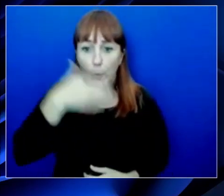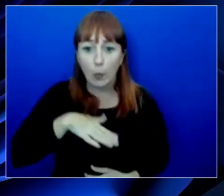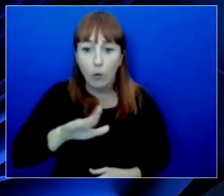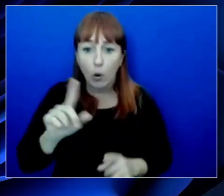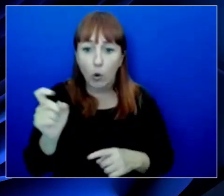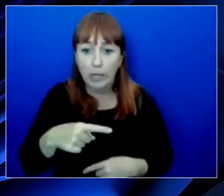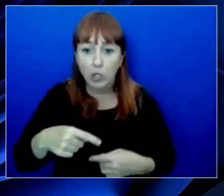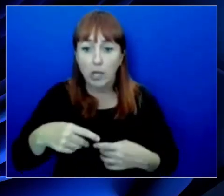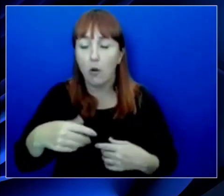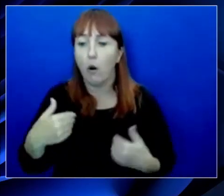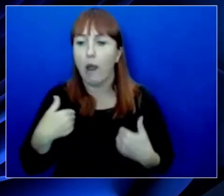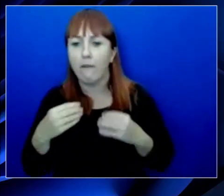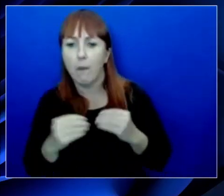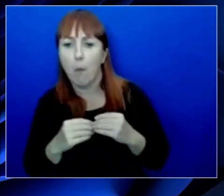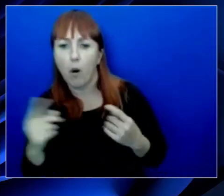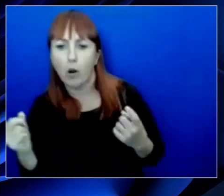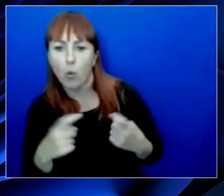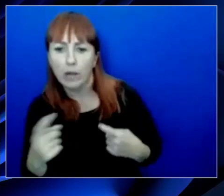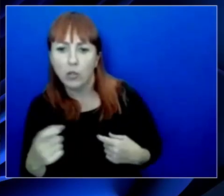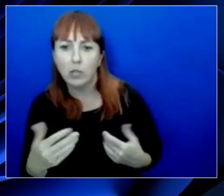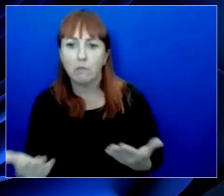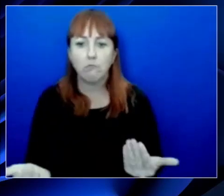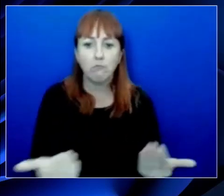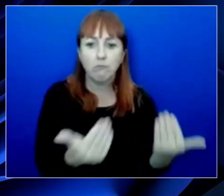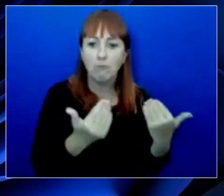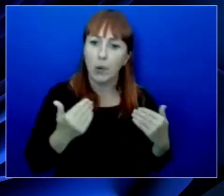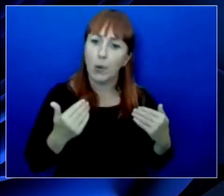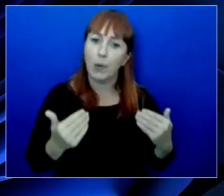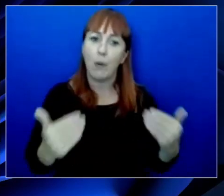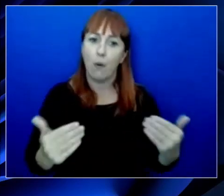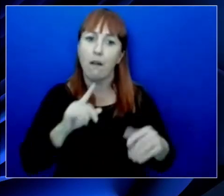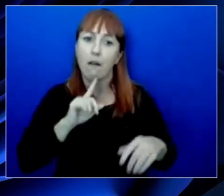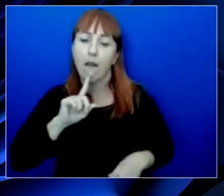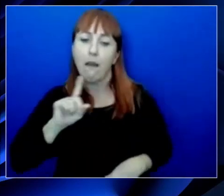questions that we're encouraging you to ask the disability answer desk,